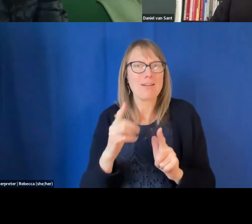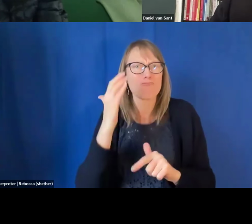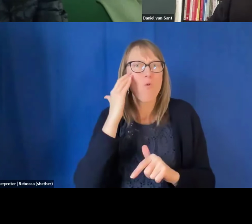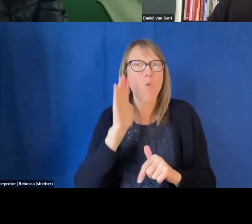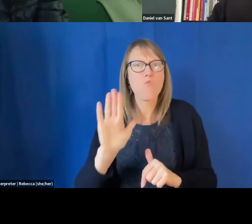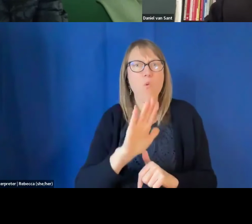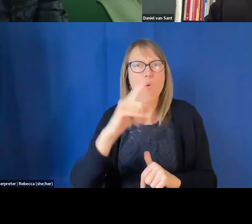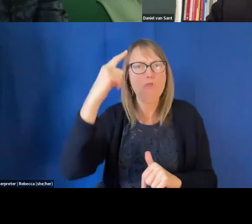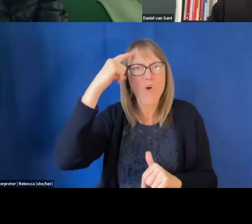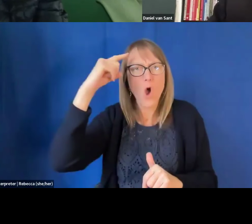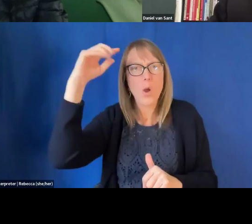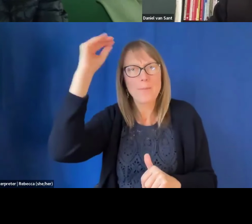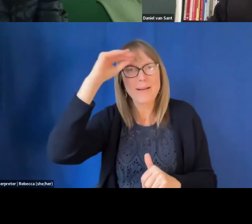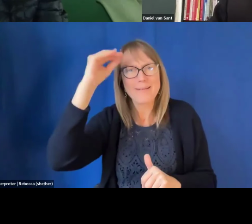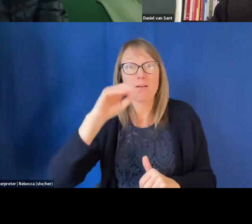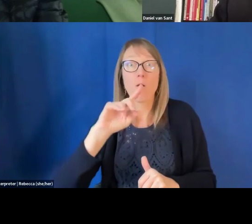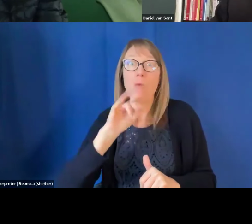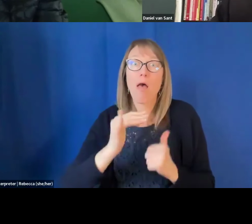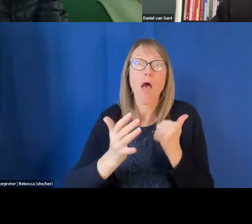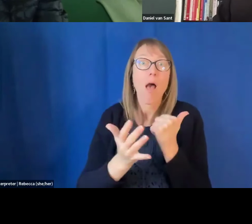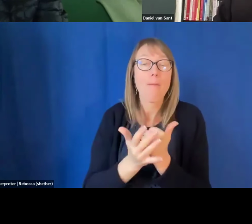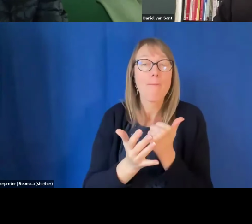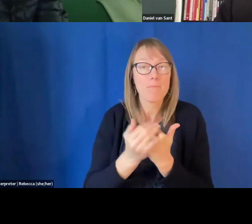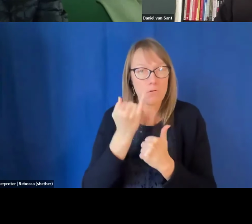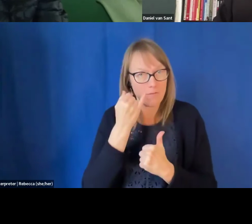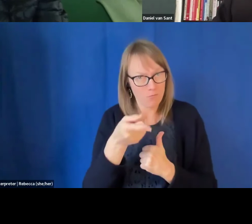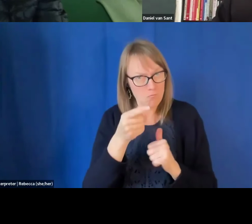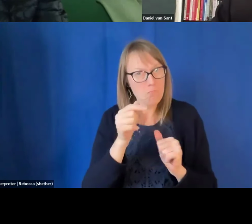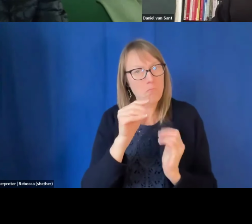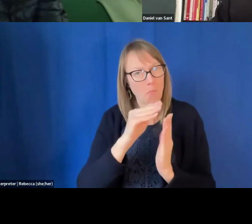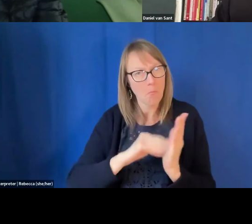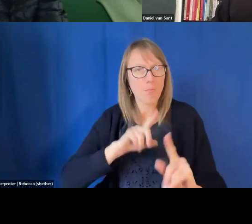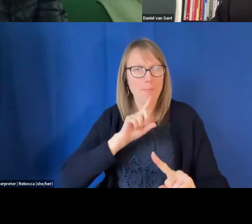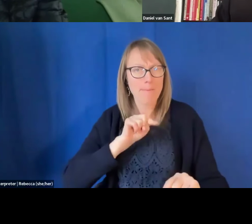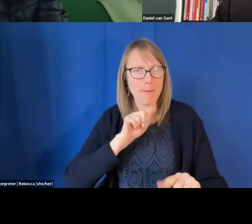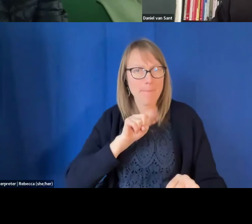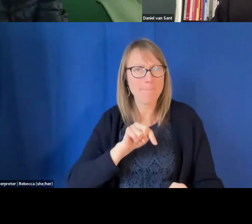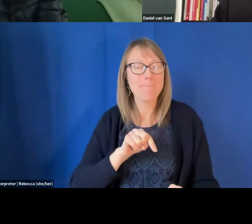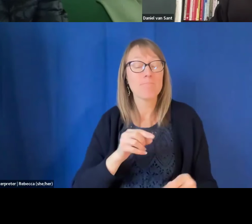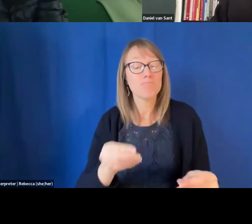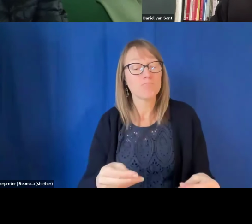And again, it would be so helpful if you can take a few minutes to fill it out because we always improve by reading each